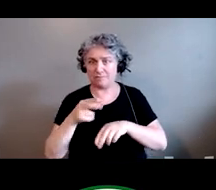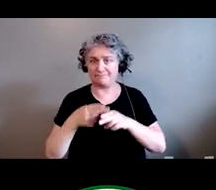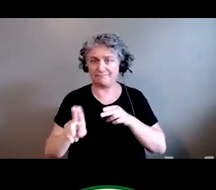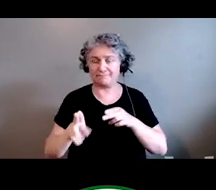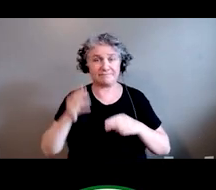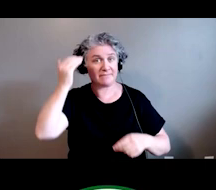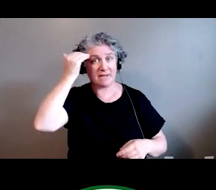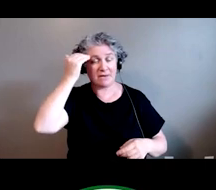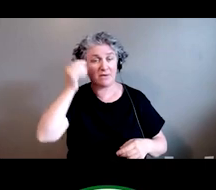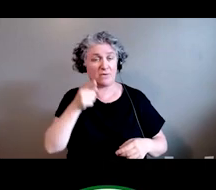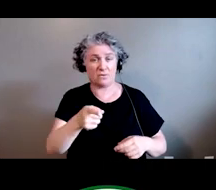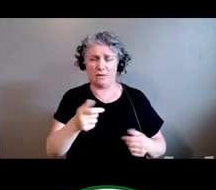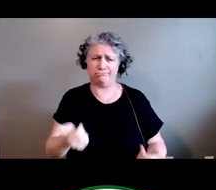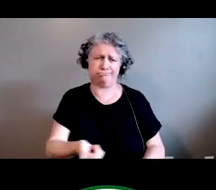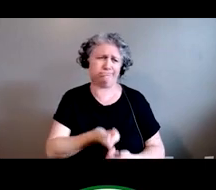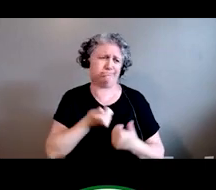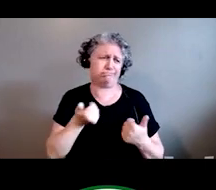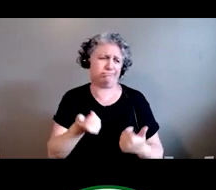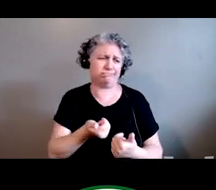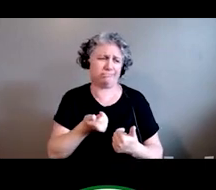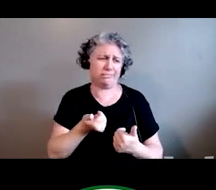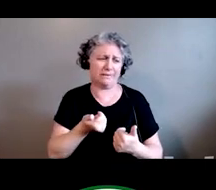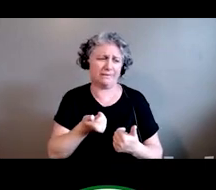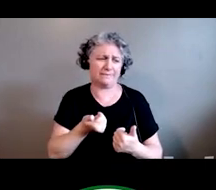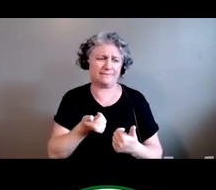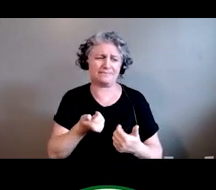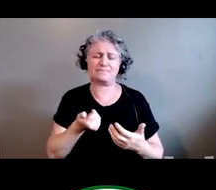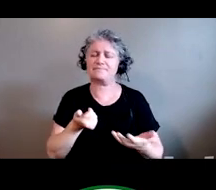you guys do a ton of pre planning.